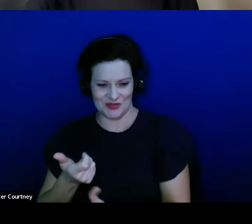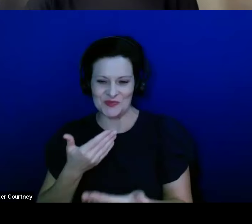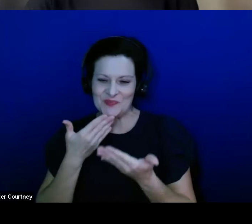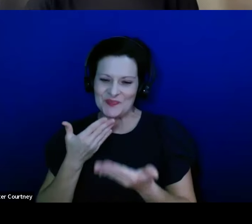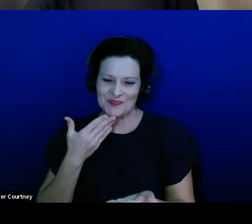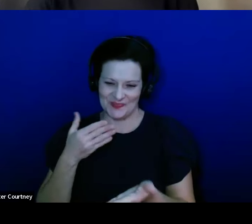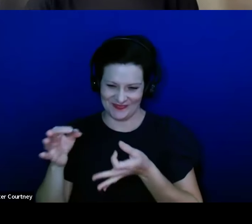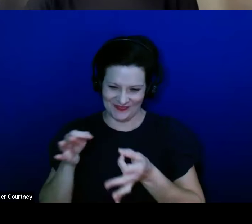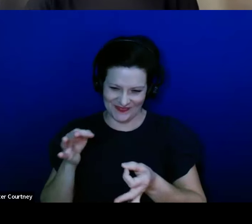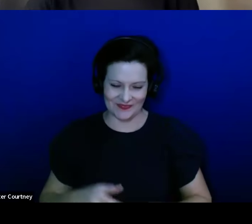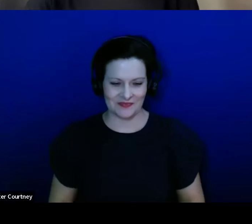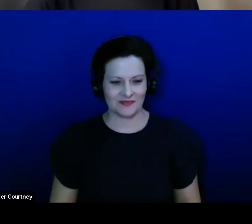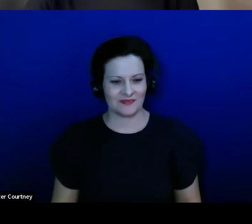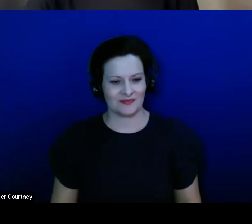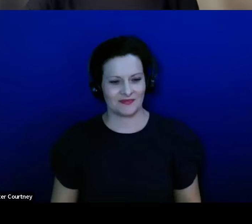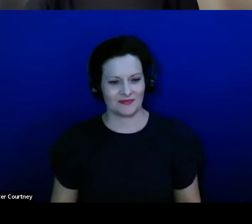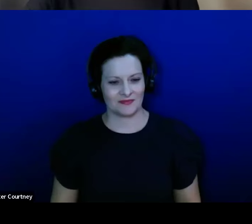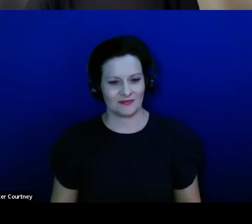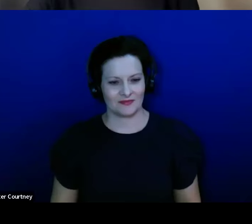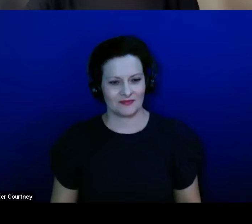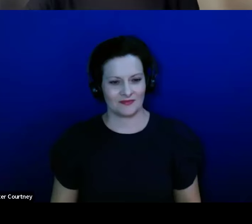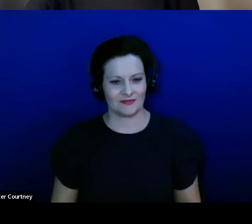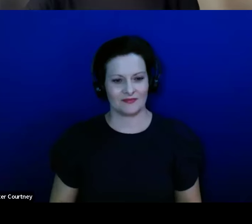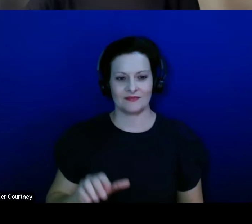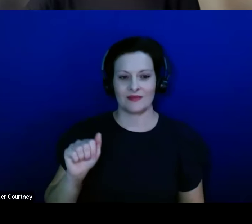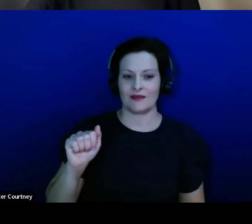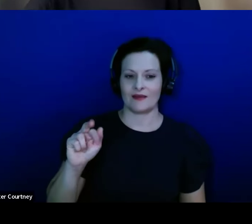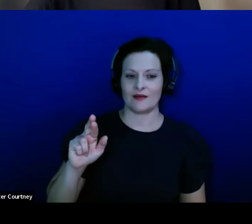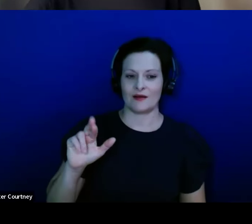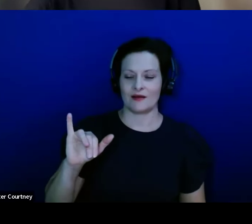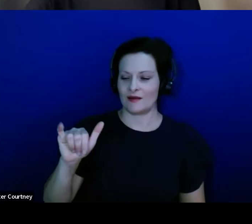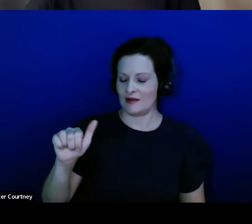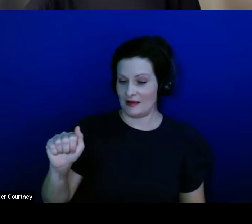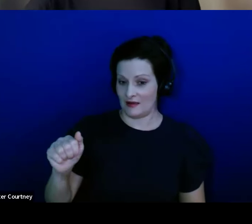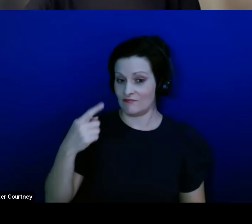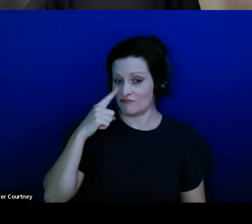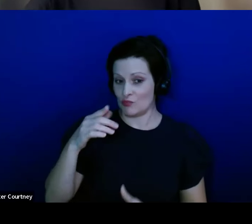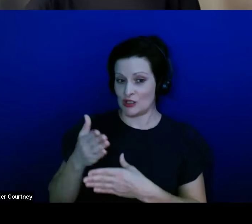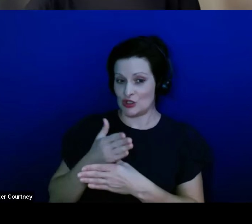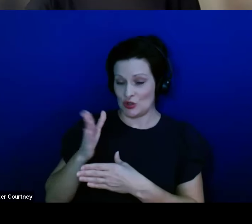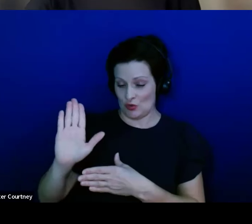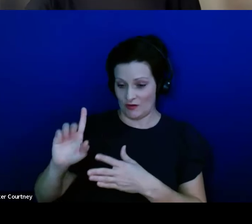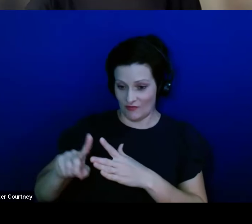sharing that Caroline. Ariya, would you like to share about your initial interest in STEM?